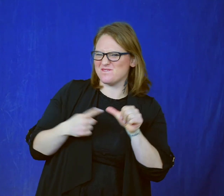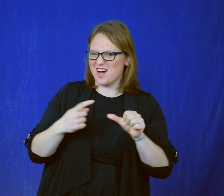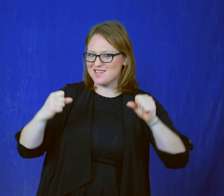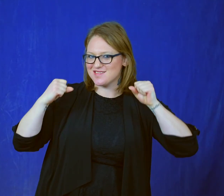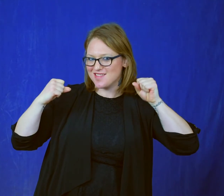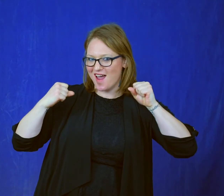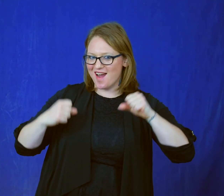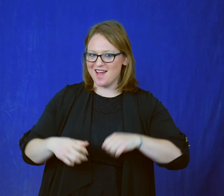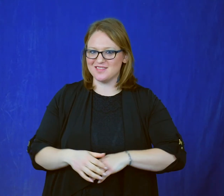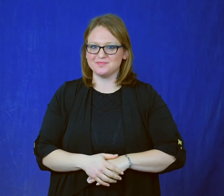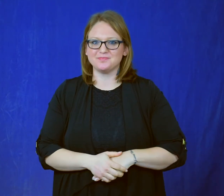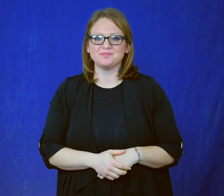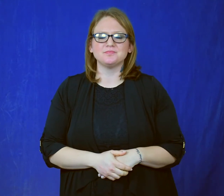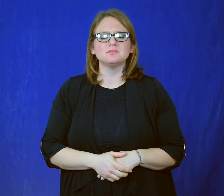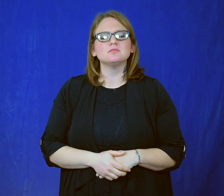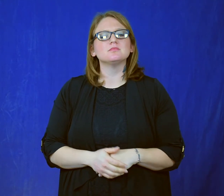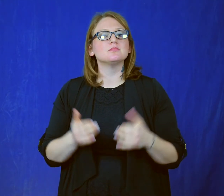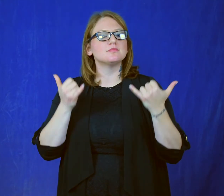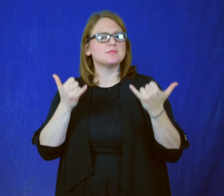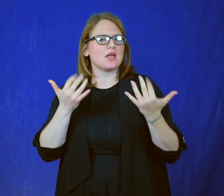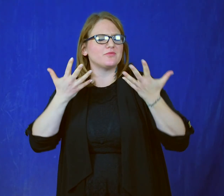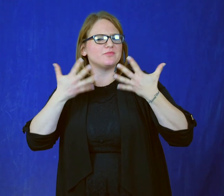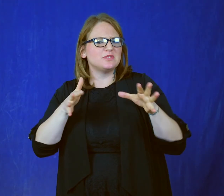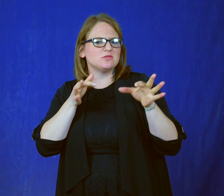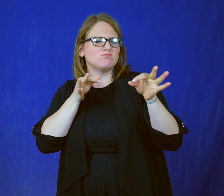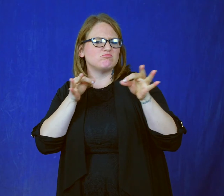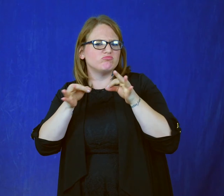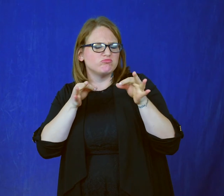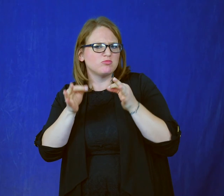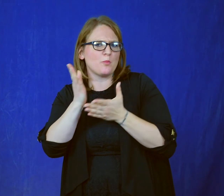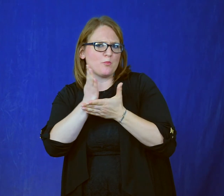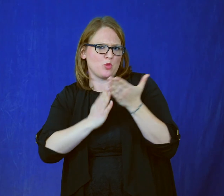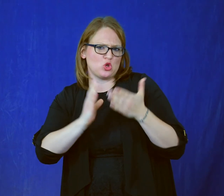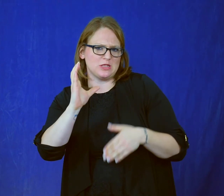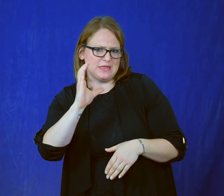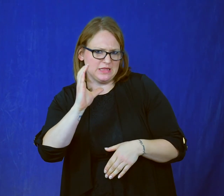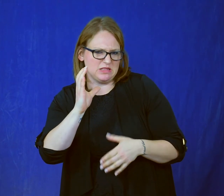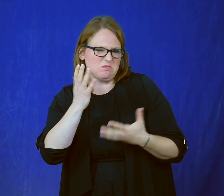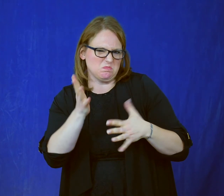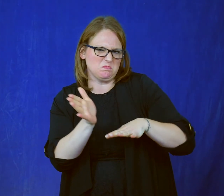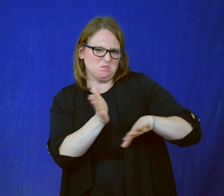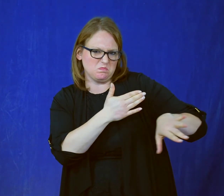EHDI advisory committee is mandated by Minnesota Statutes, section 144.966.